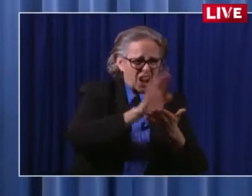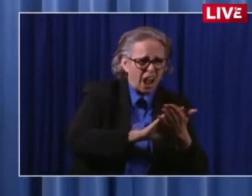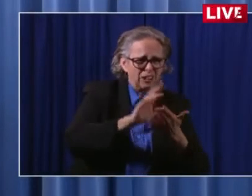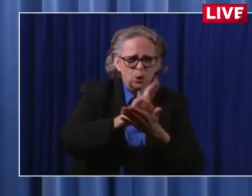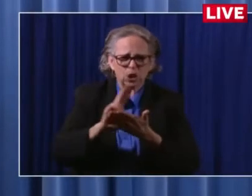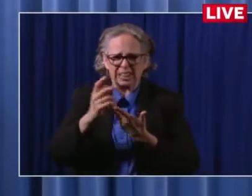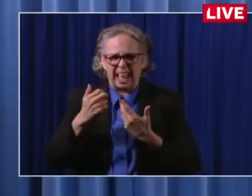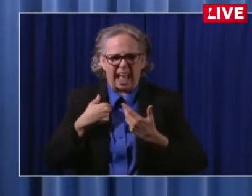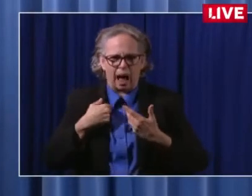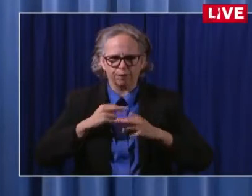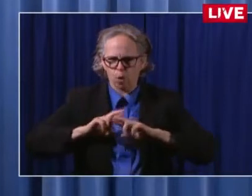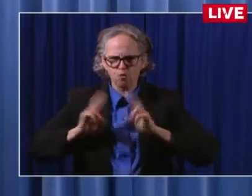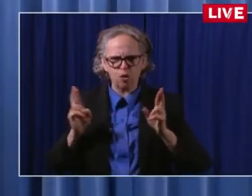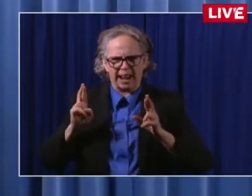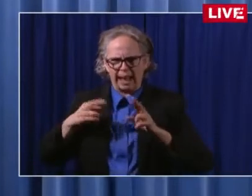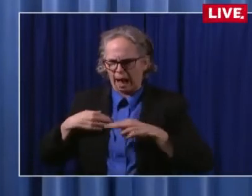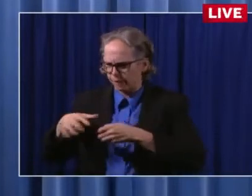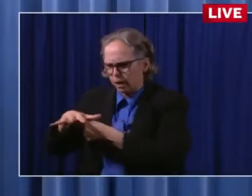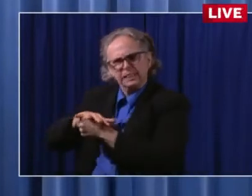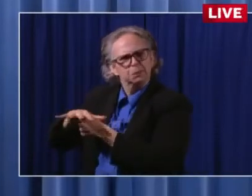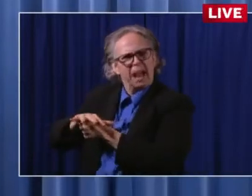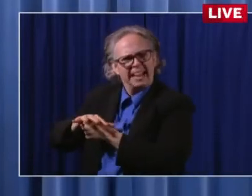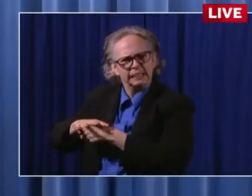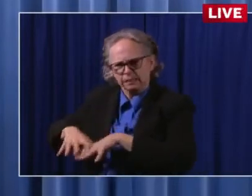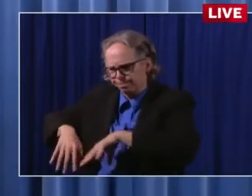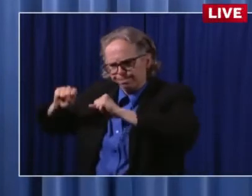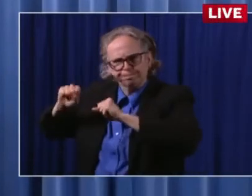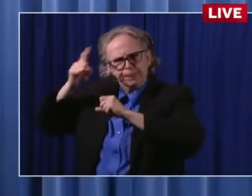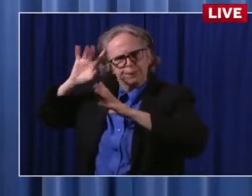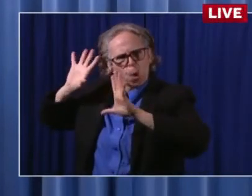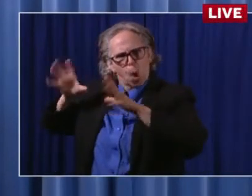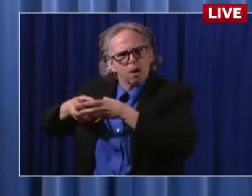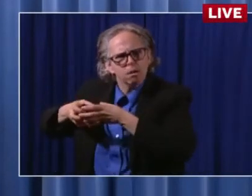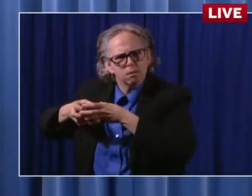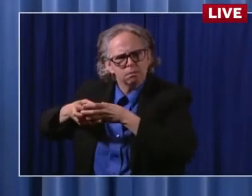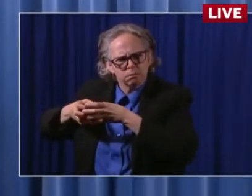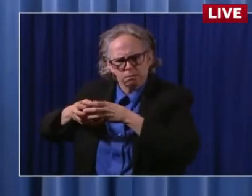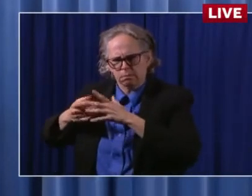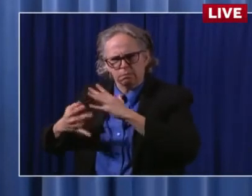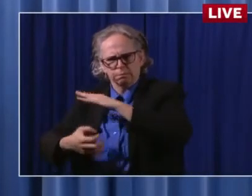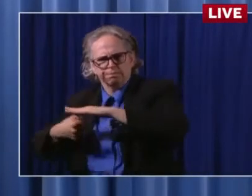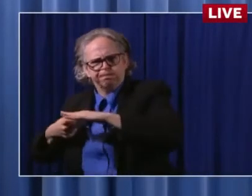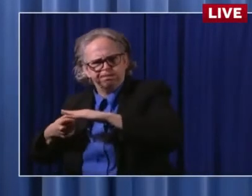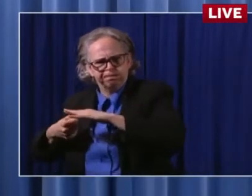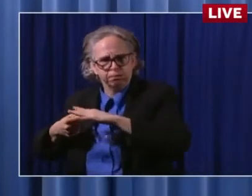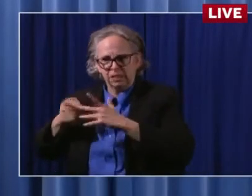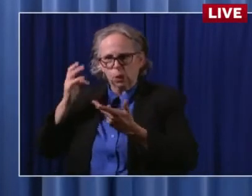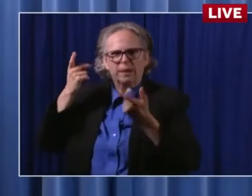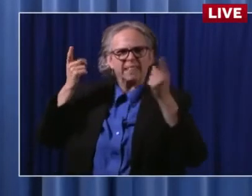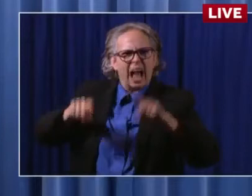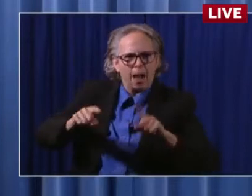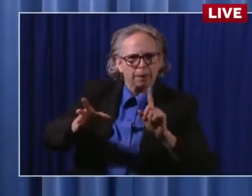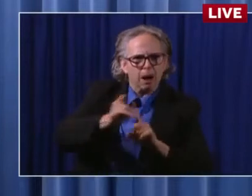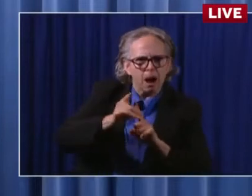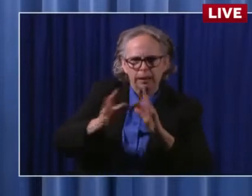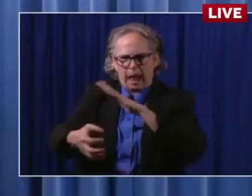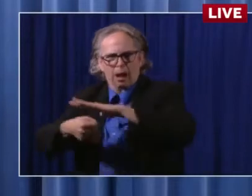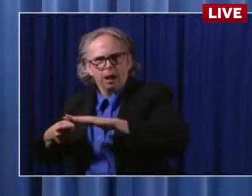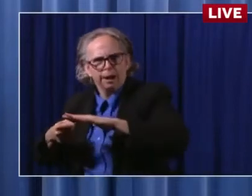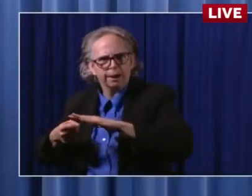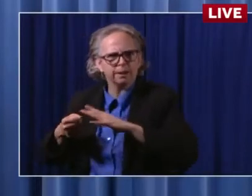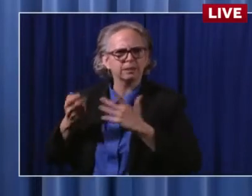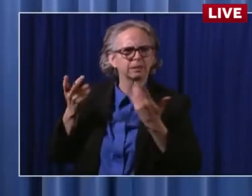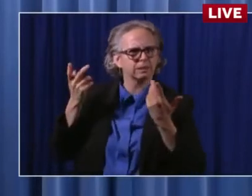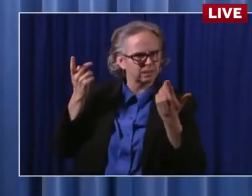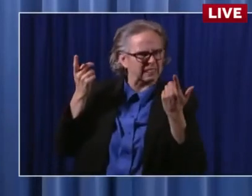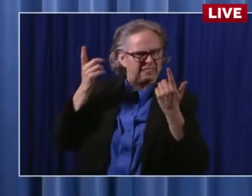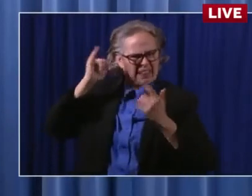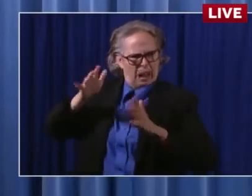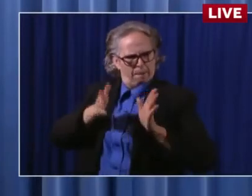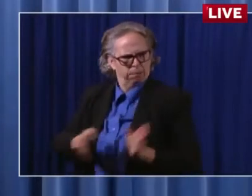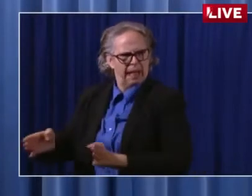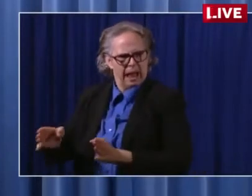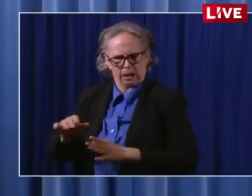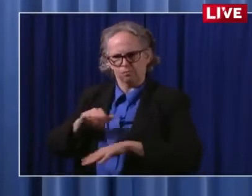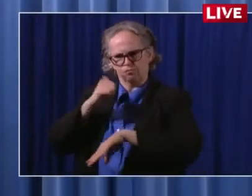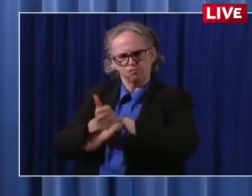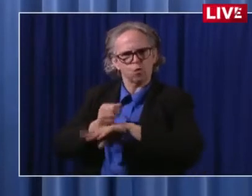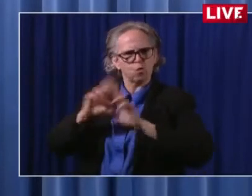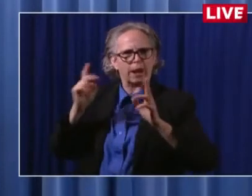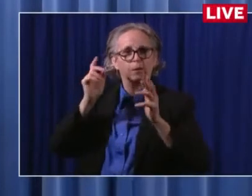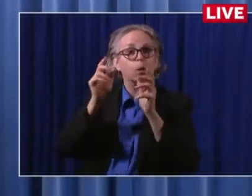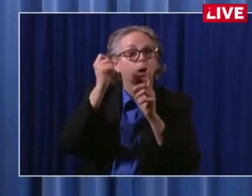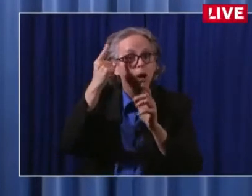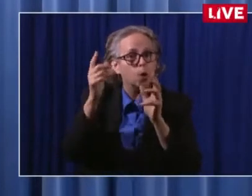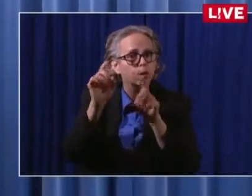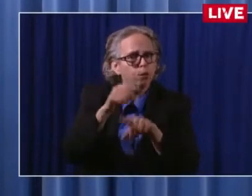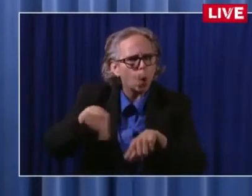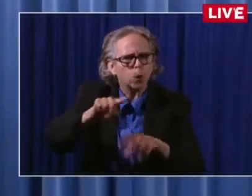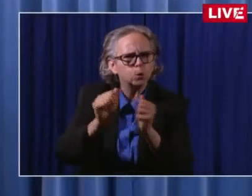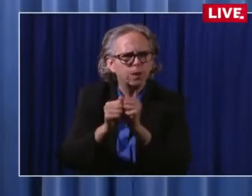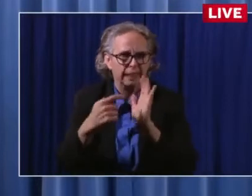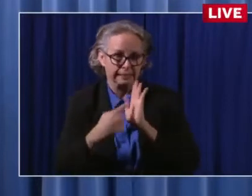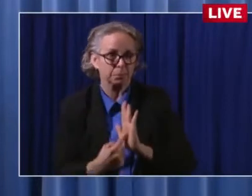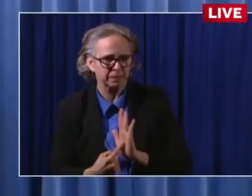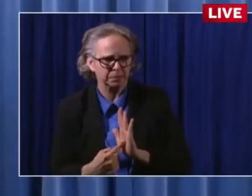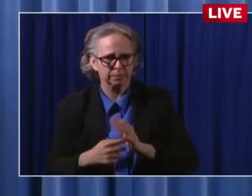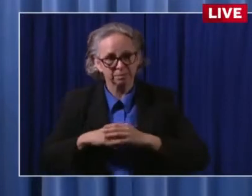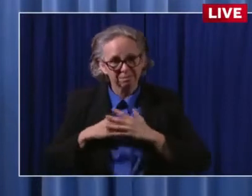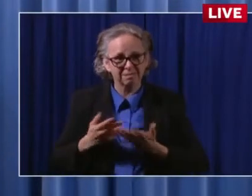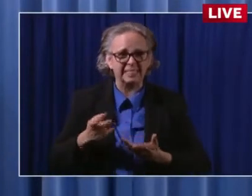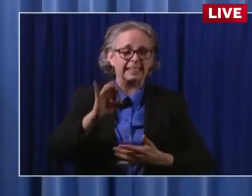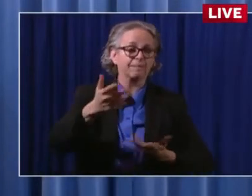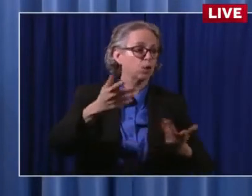IT IS RECOMMENDED THAT EACH CAMPUS EITHER DESIGNATE A UNIVERSITY HOUSING SPACE TO BE SET ASIDE OR SECURE A LOCAL LIVING SPACE TO BE LEFT EMPTY SO THAT IT MAY BE USEFUL TO RAPIDLY